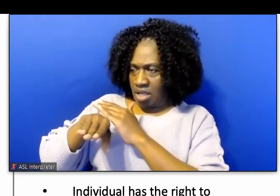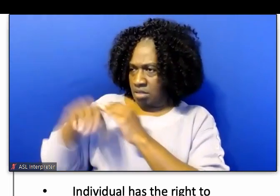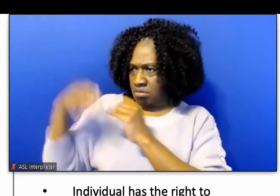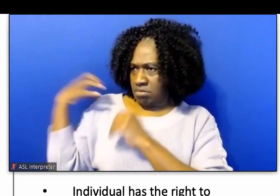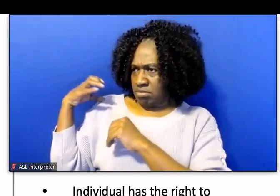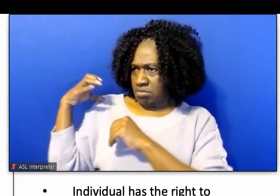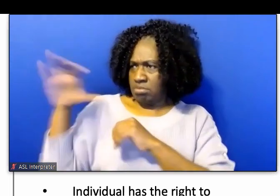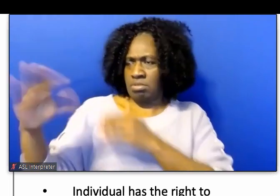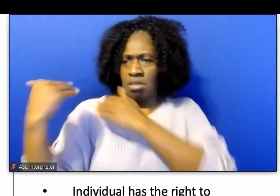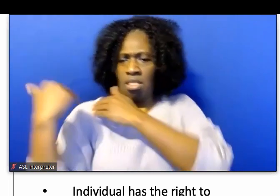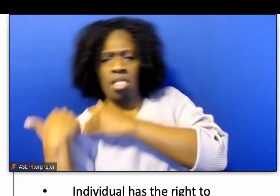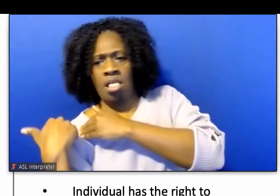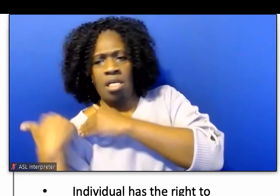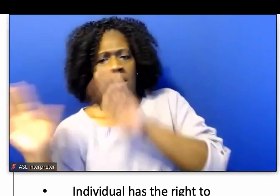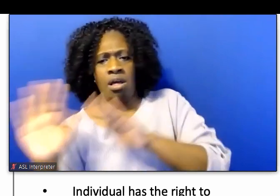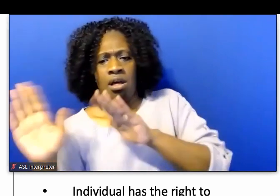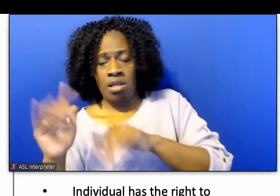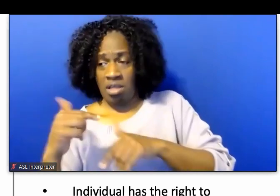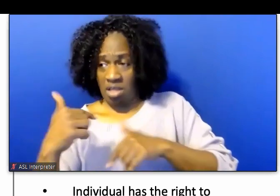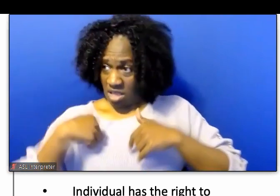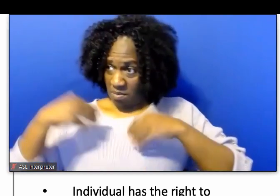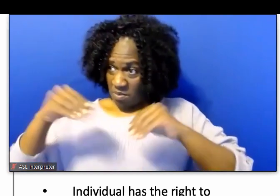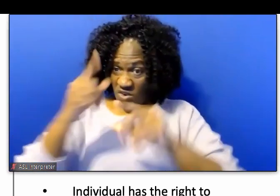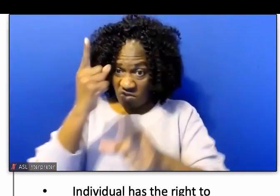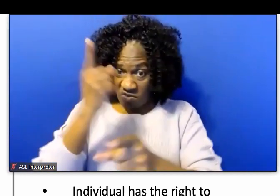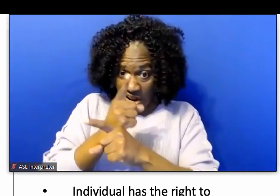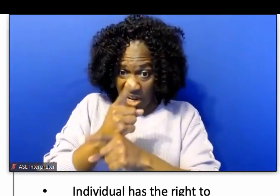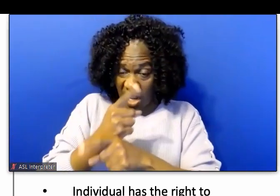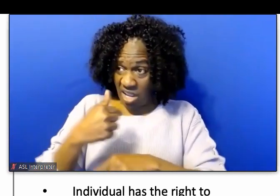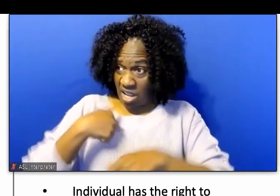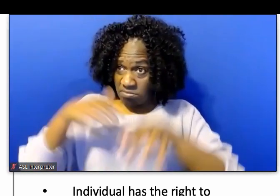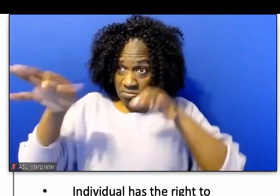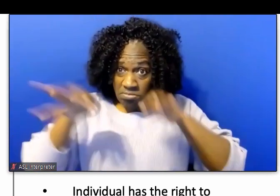So are you marketing this? Are you explaining how they can get it?